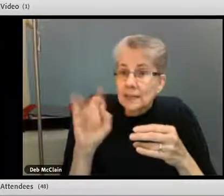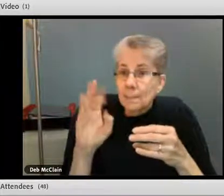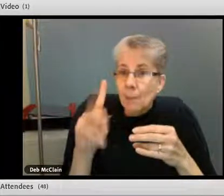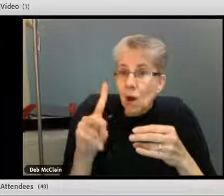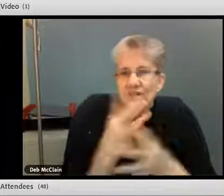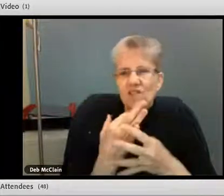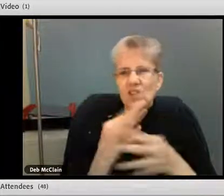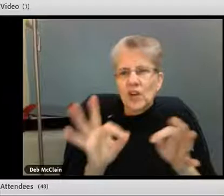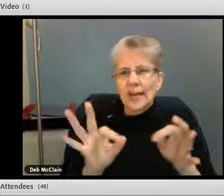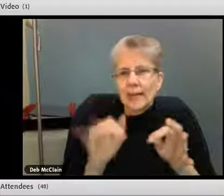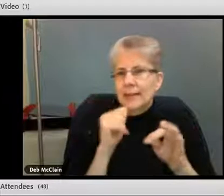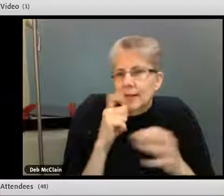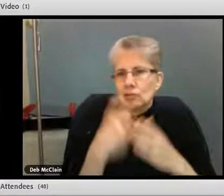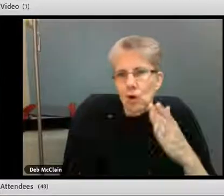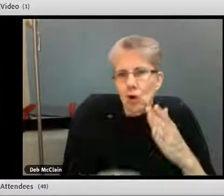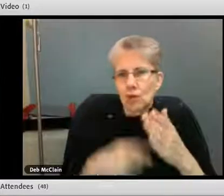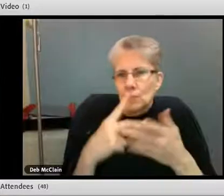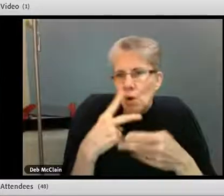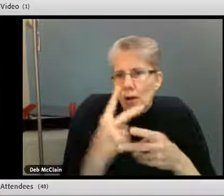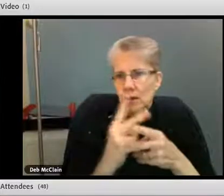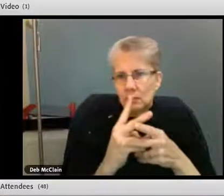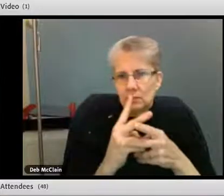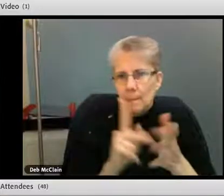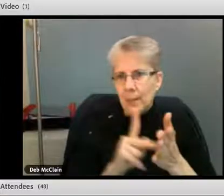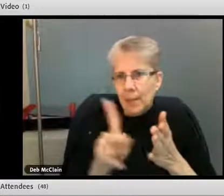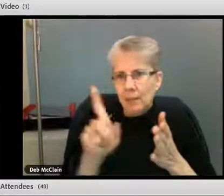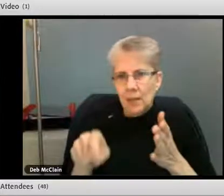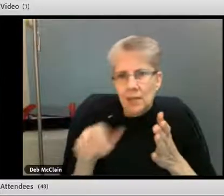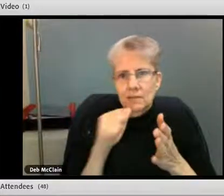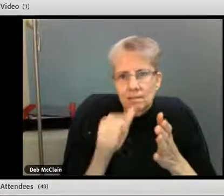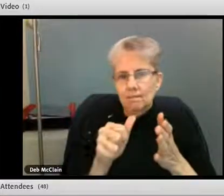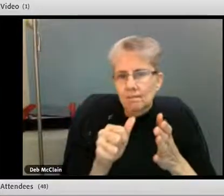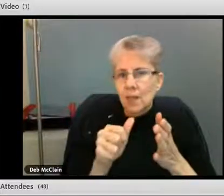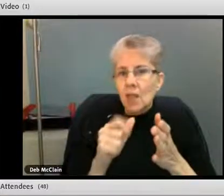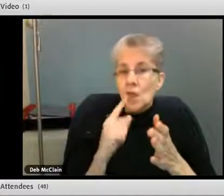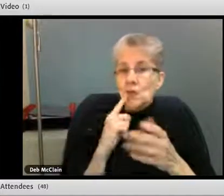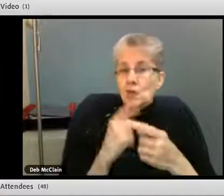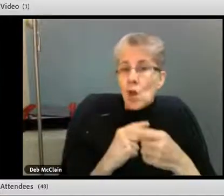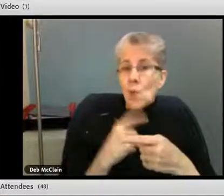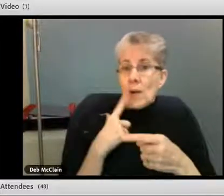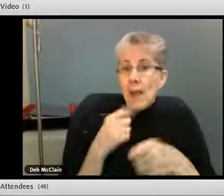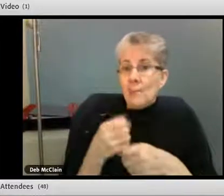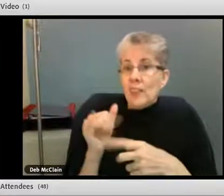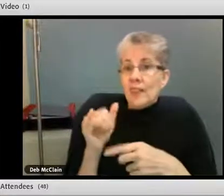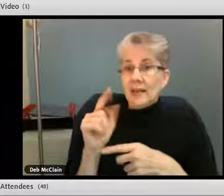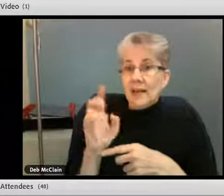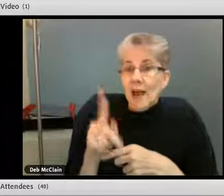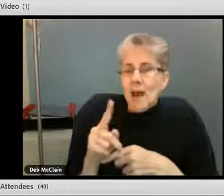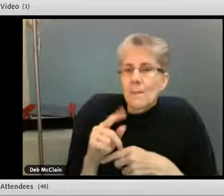Is each slide, so I put the kid up, I record the message that goes with that slide. I go to the next slide.